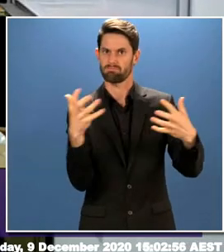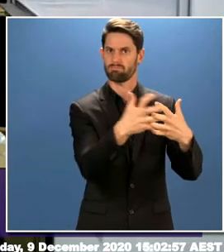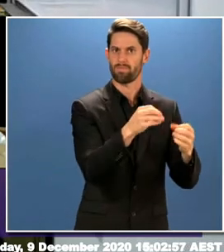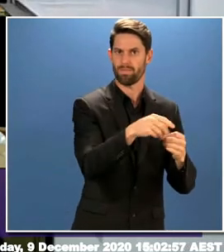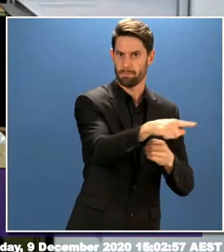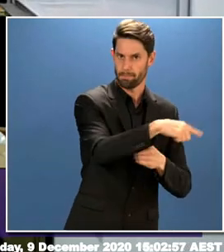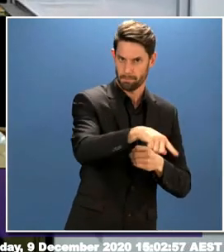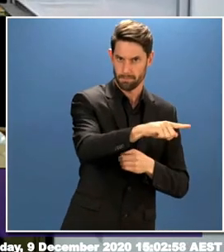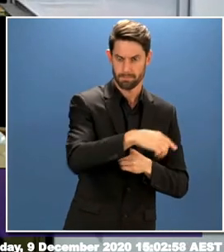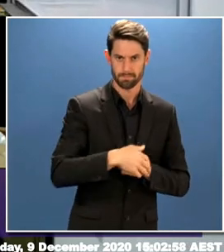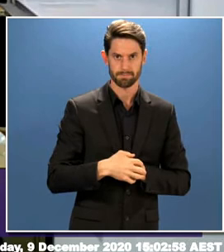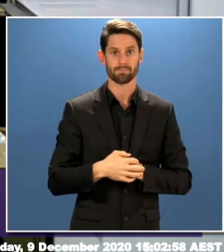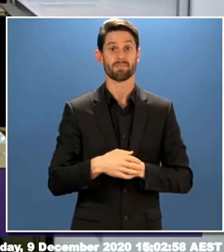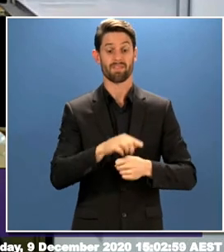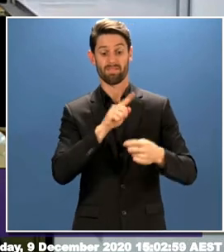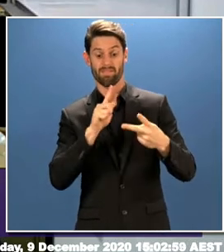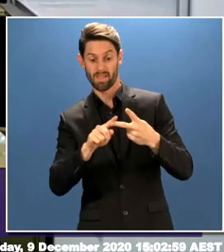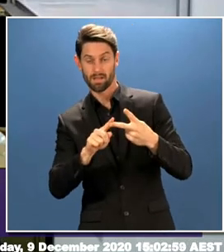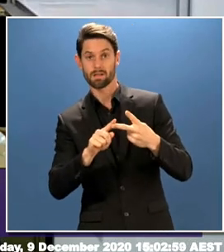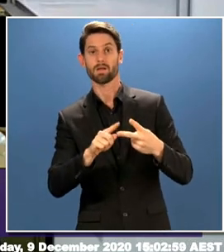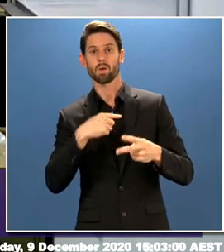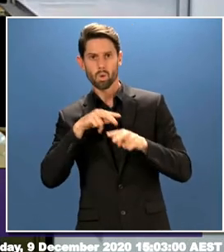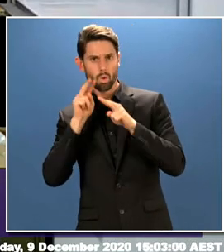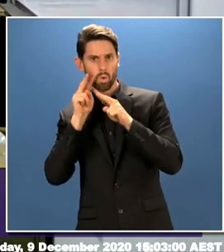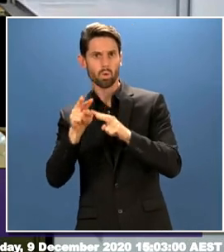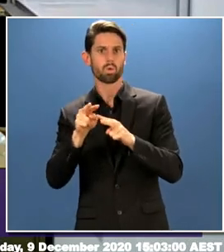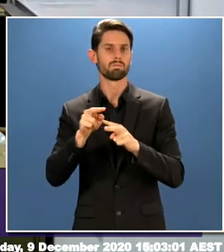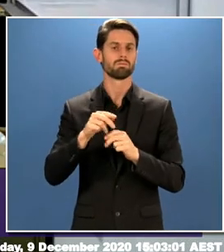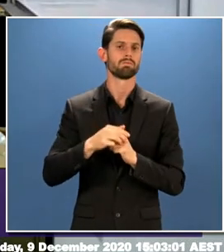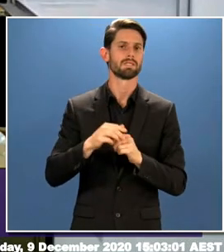We also looked at secondary artifacts such as submissions to the DES reforms